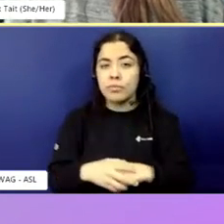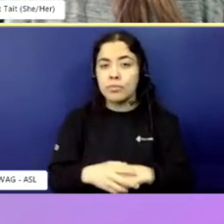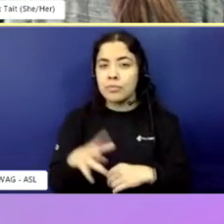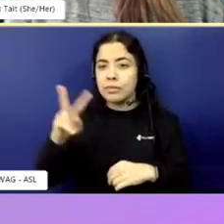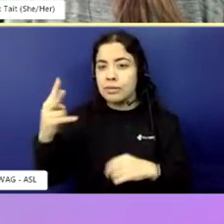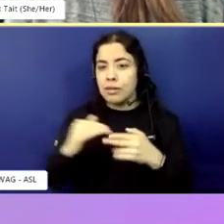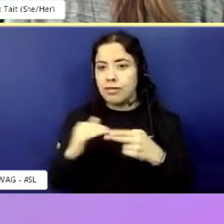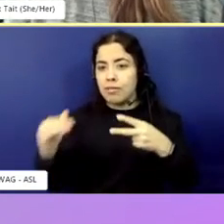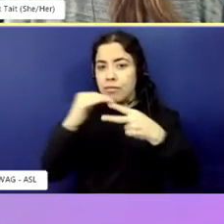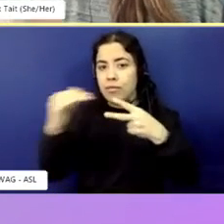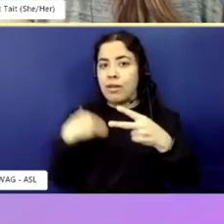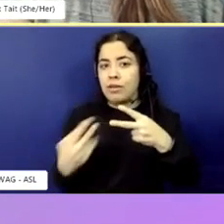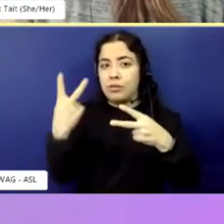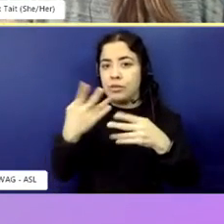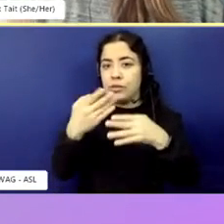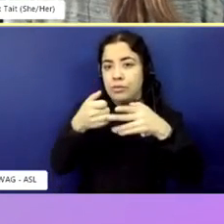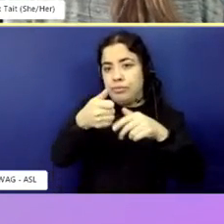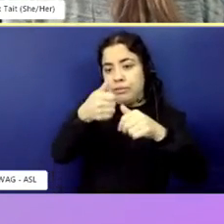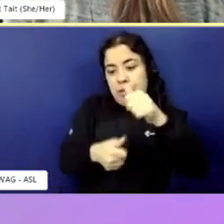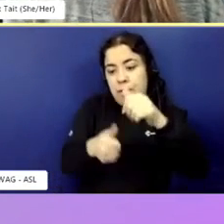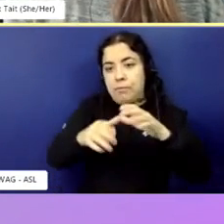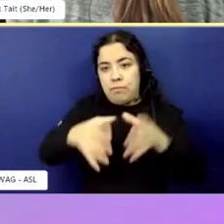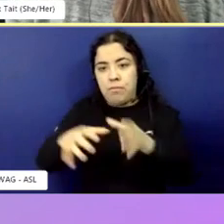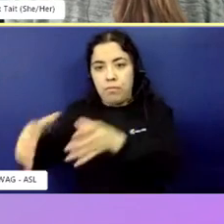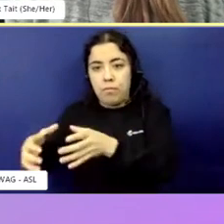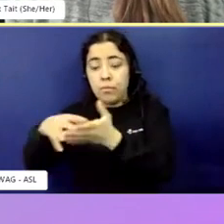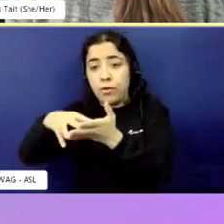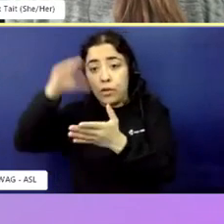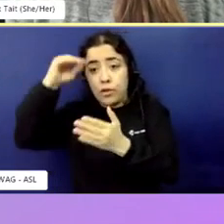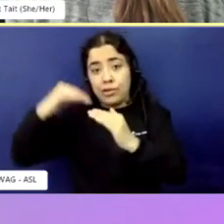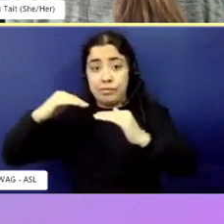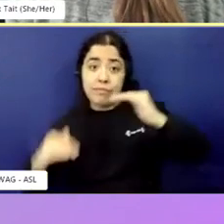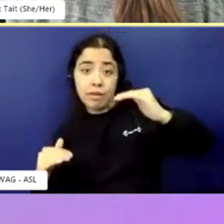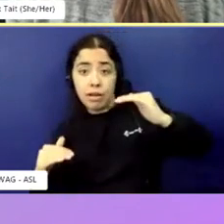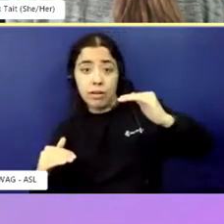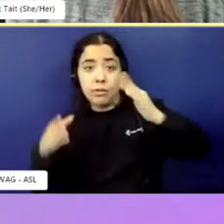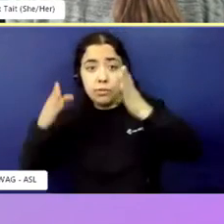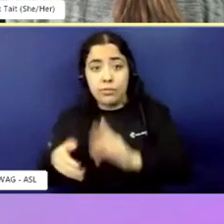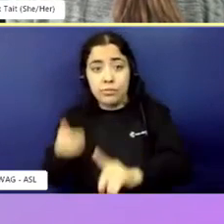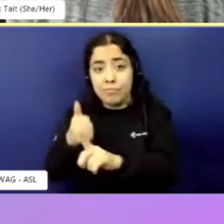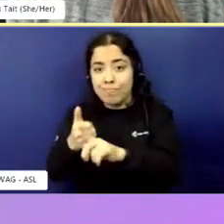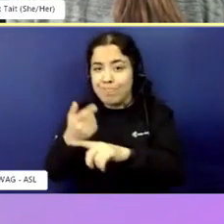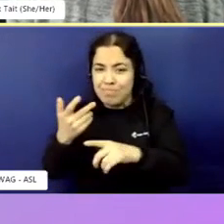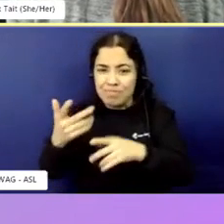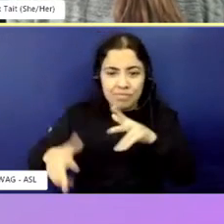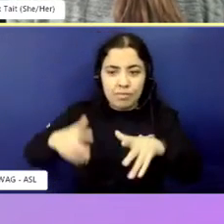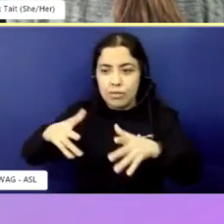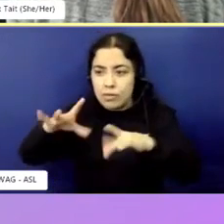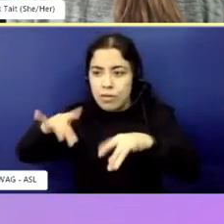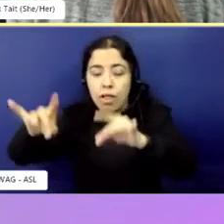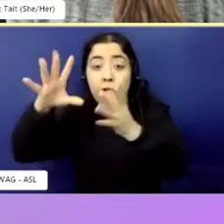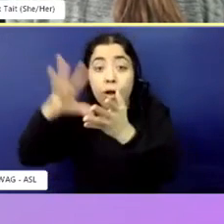technology to its full potential? And even within the second level, there's sort of two categories, one